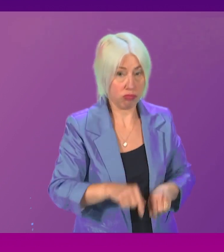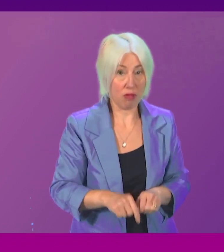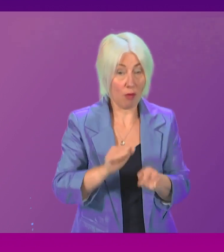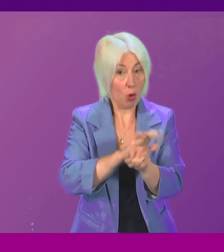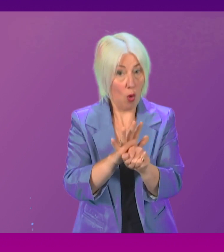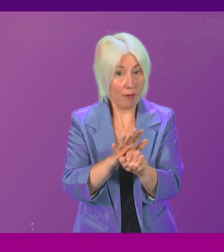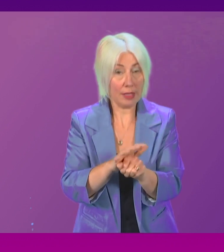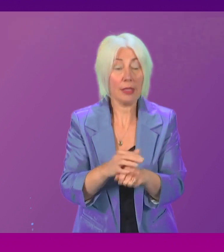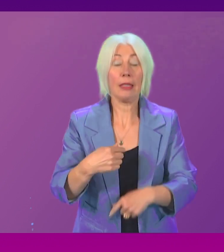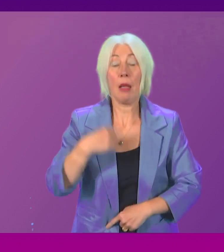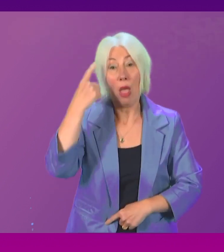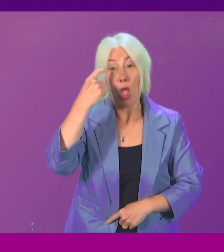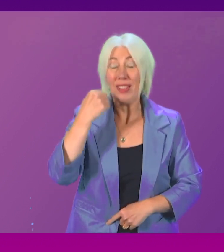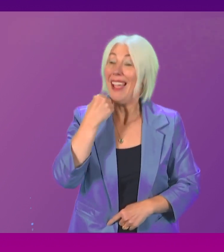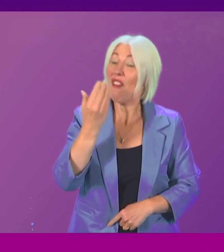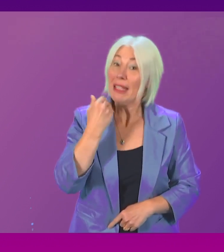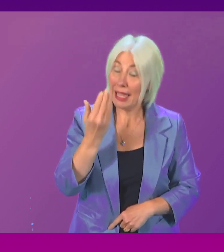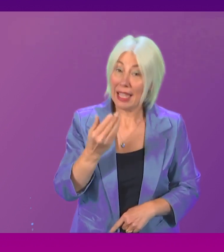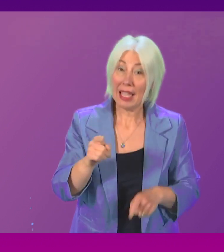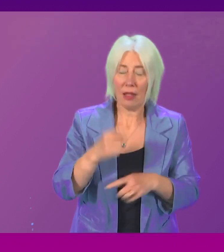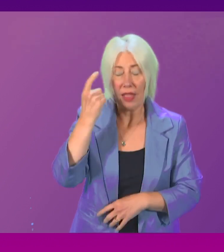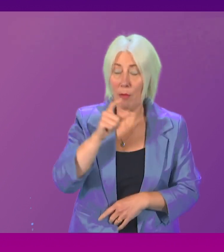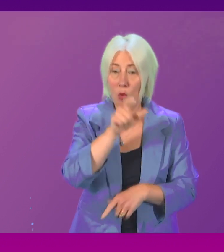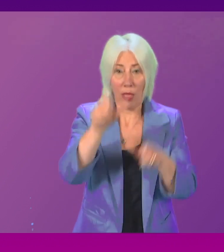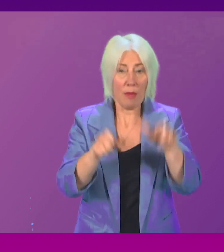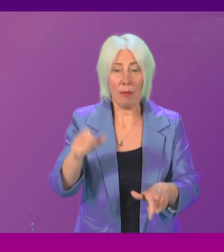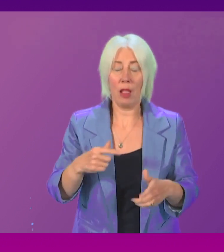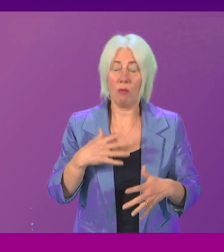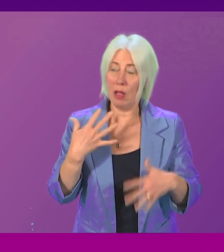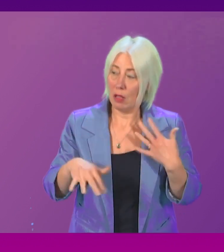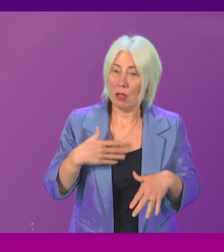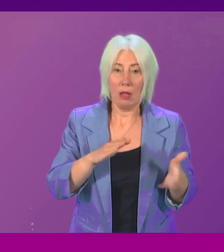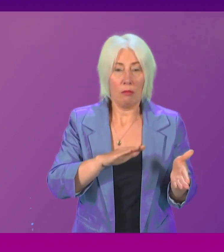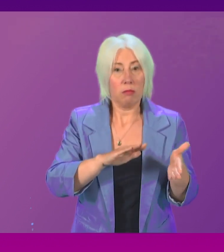stage in every single day, are with all those who suffered as a result of Covid.